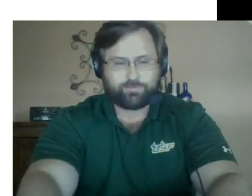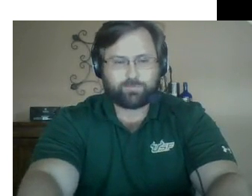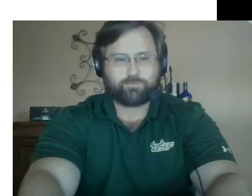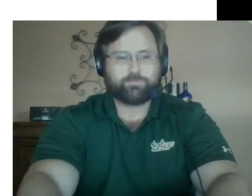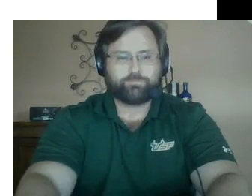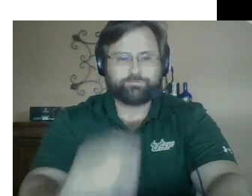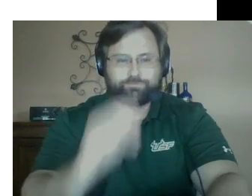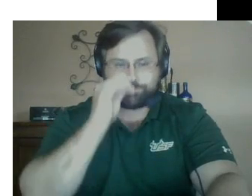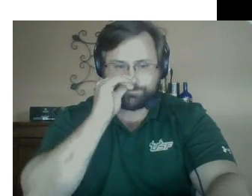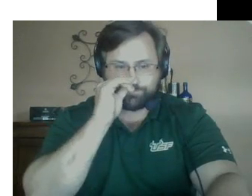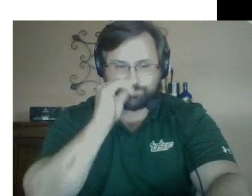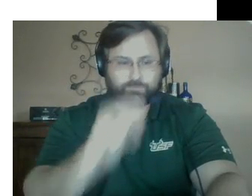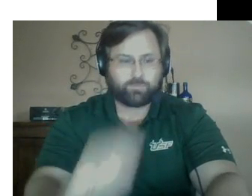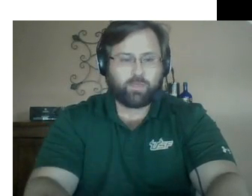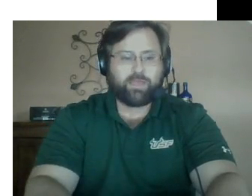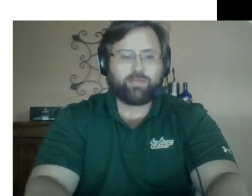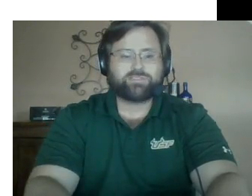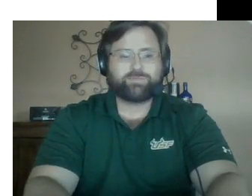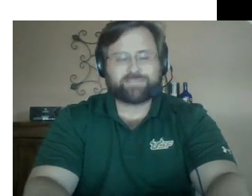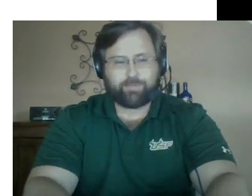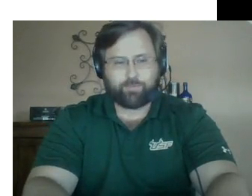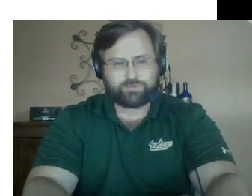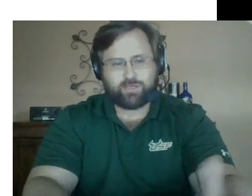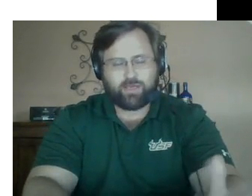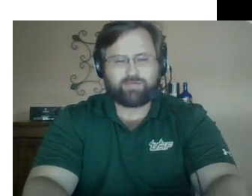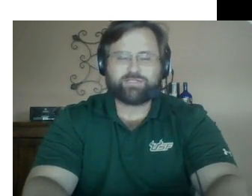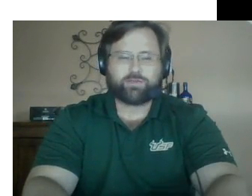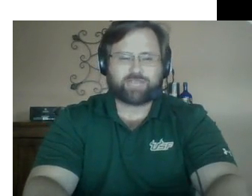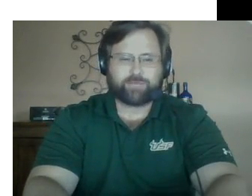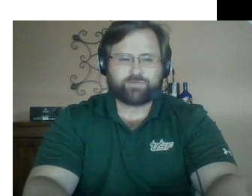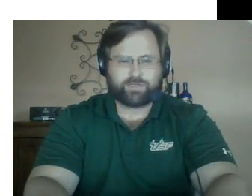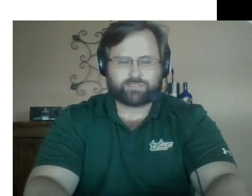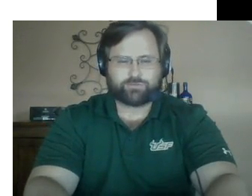here are some examples of each of those types of conditionals